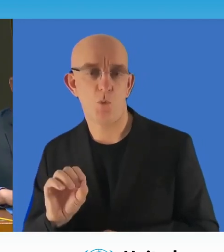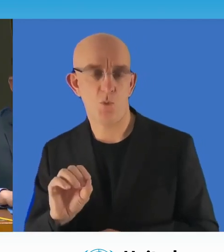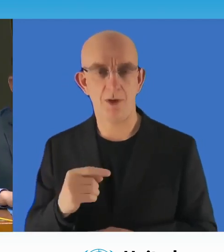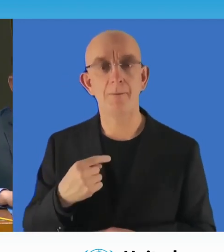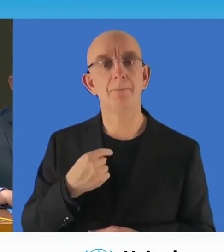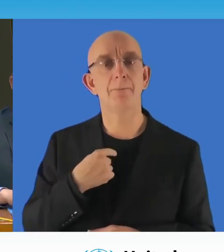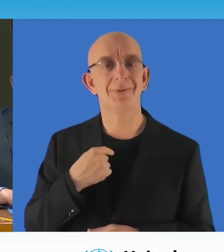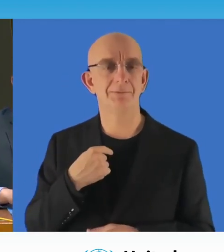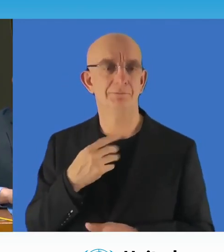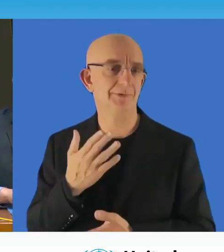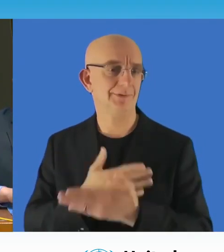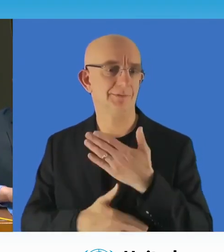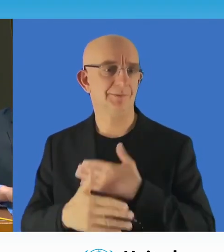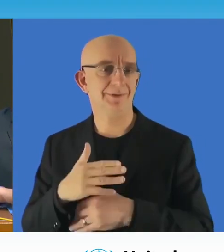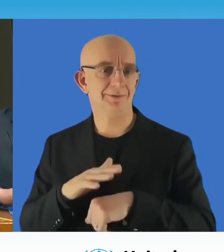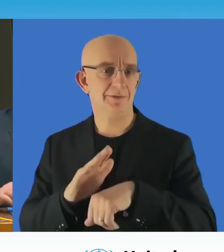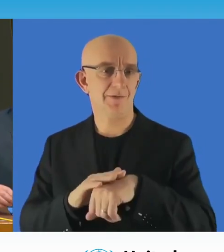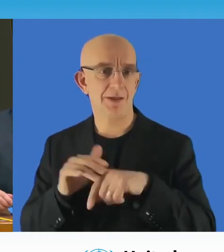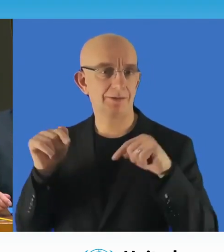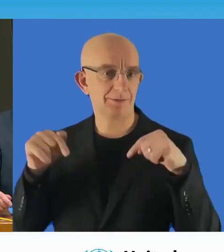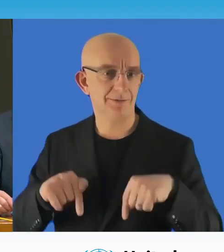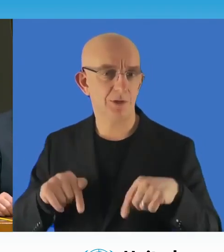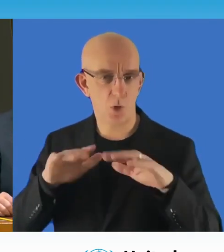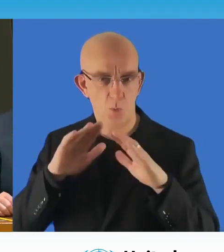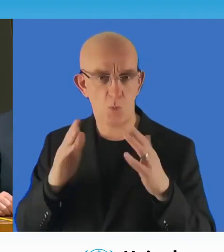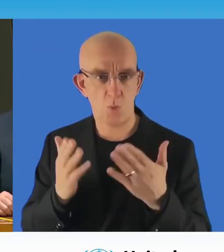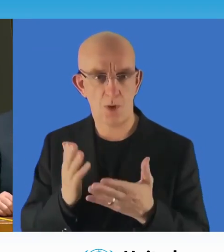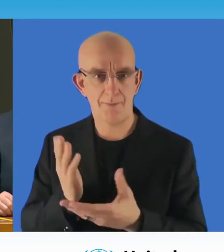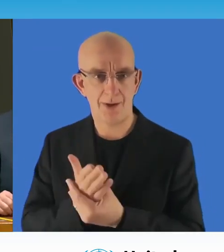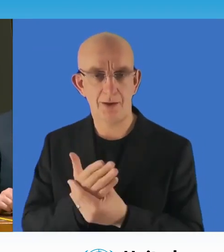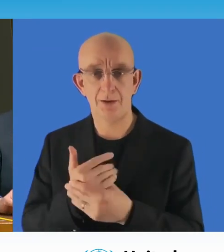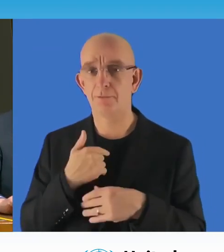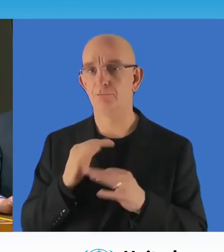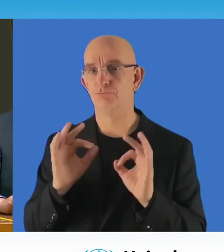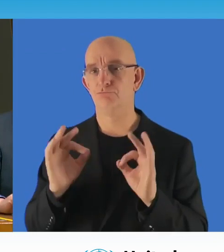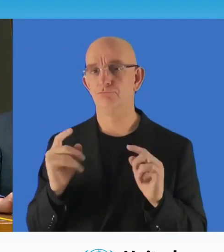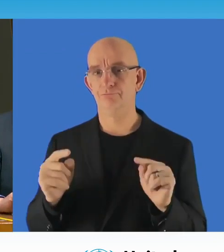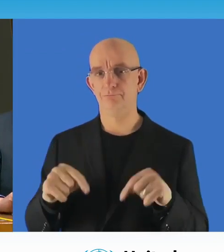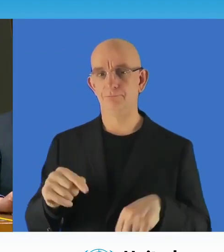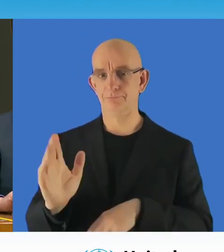to represent the institution at the interactive Dialogue on the implementation of the convention